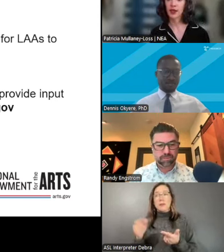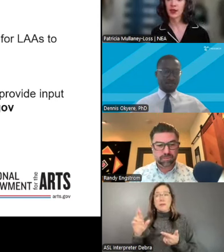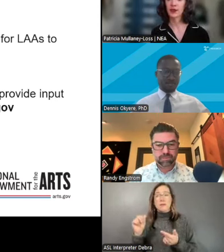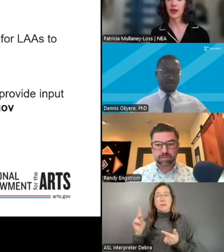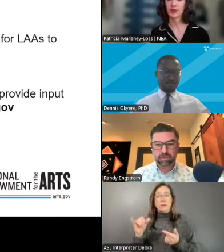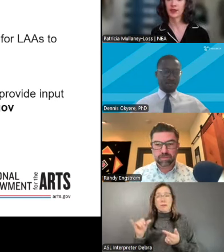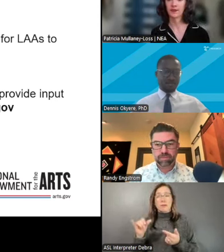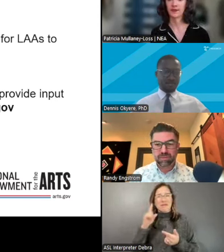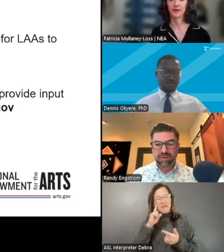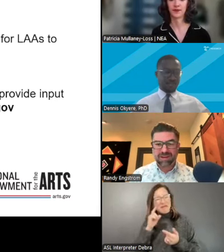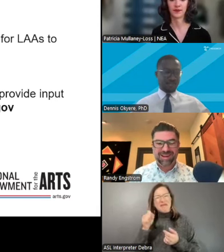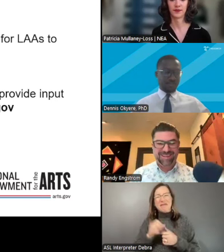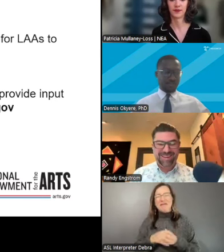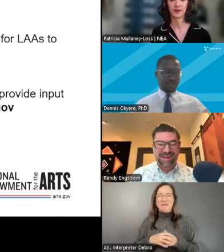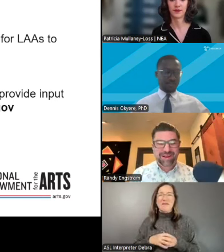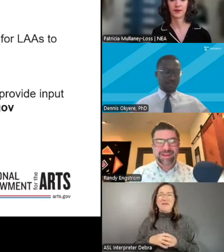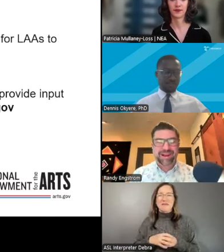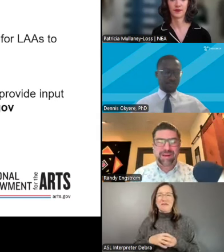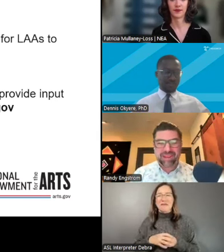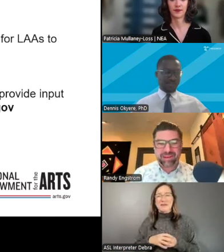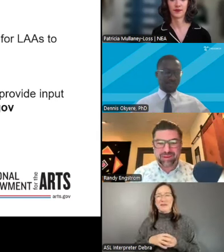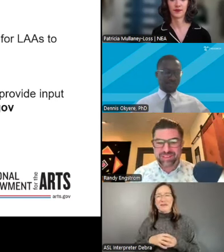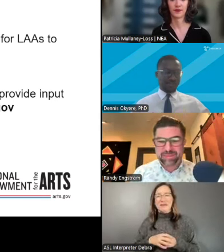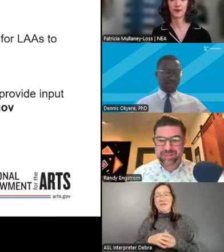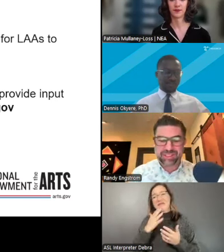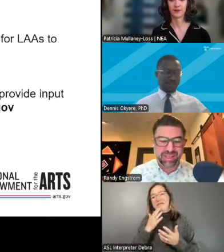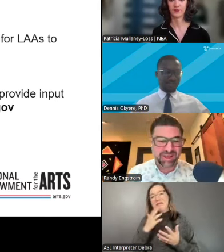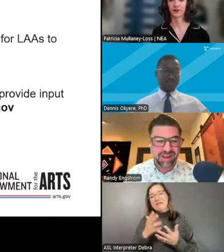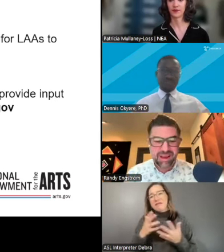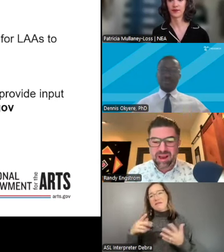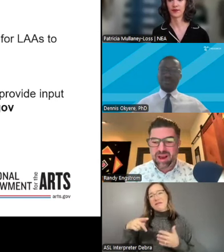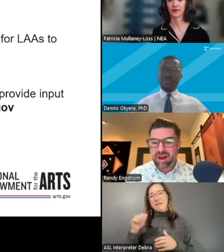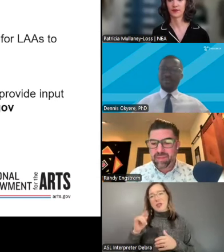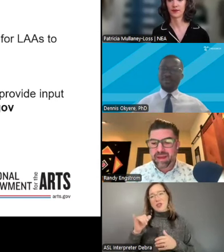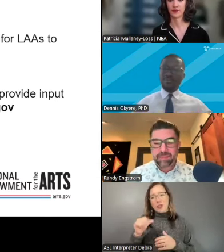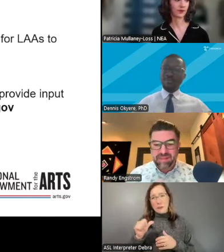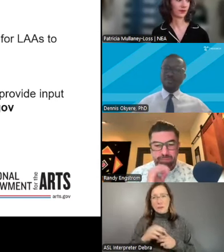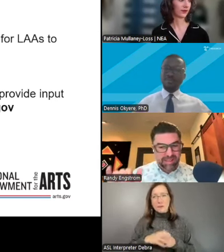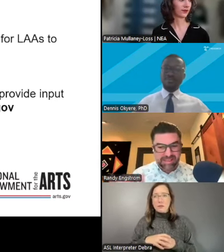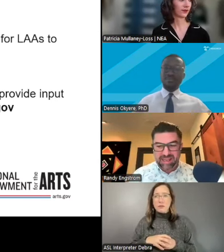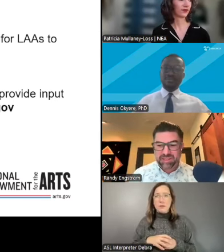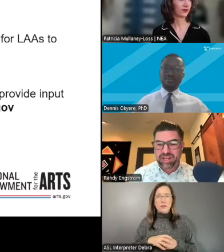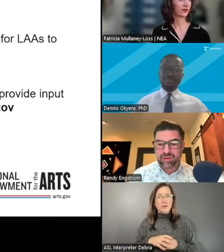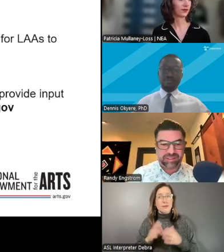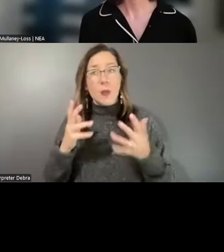I think. Yes. - Thank you so much, Patricia. And I'm already seeing in the chat questions about how